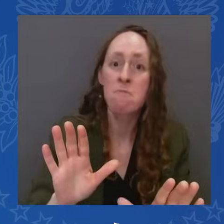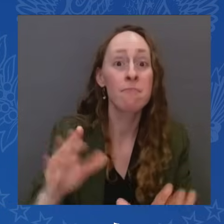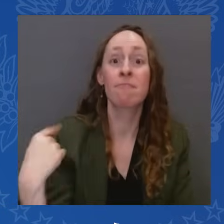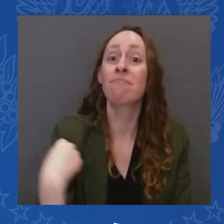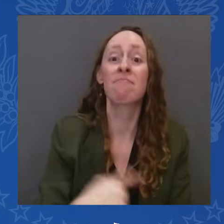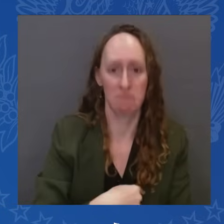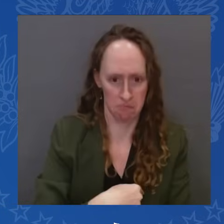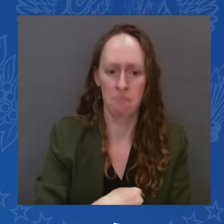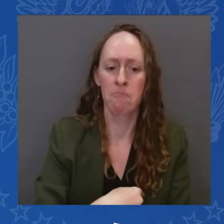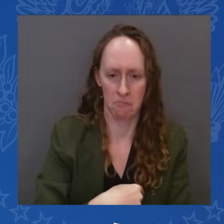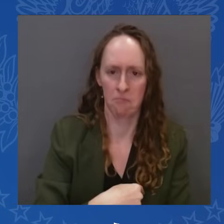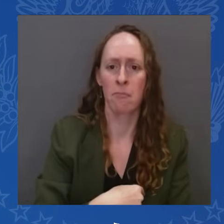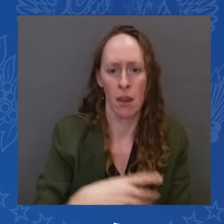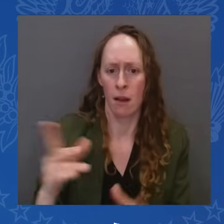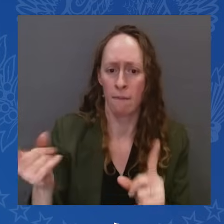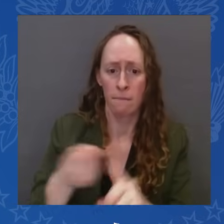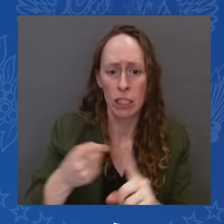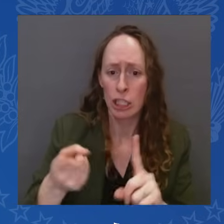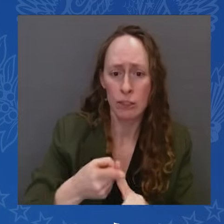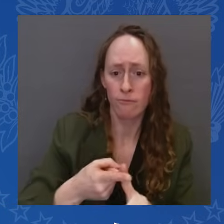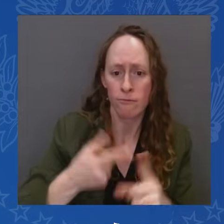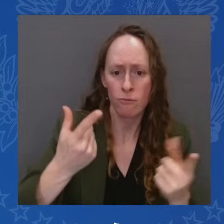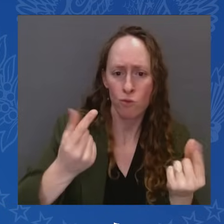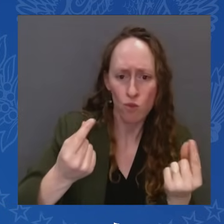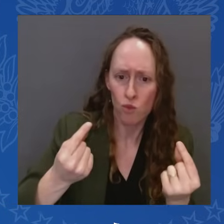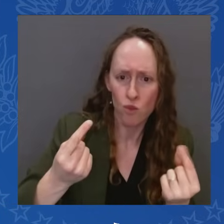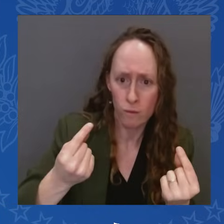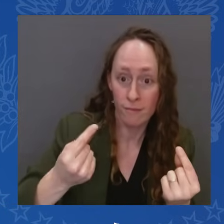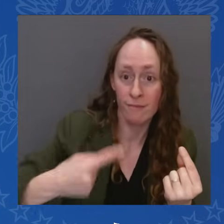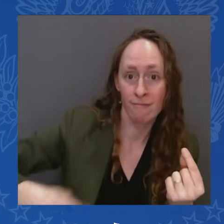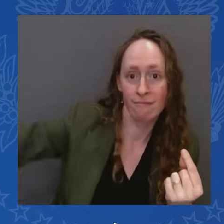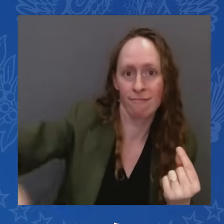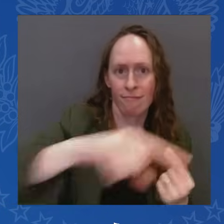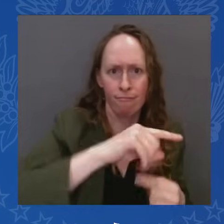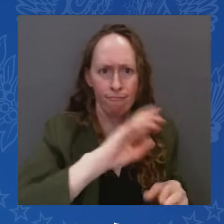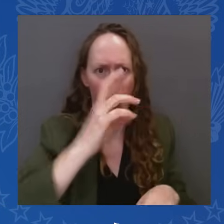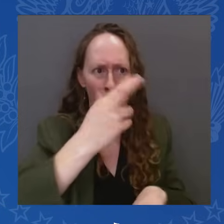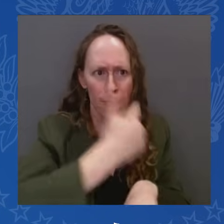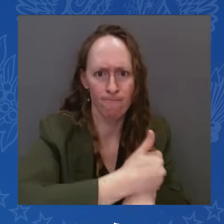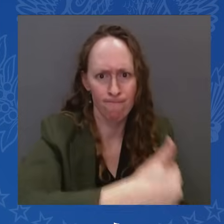Who controls the skies controls the war's duration.